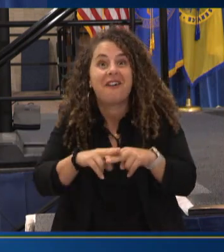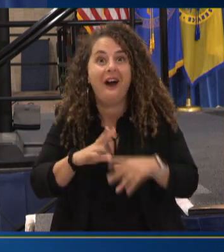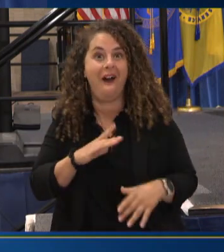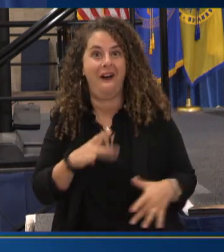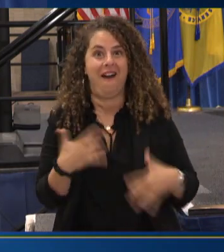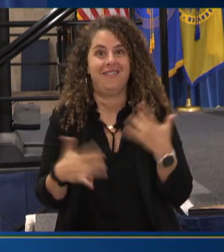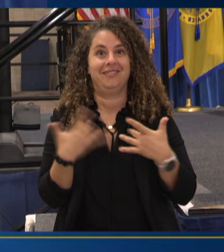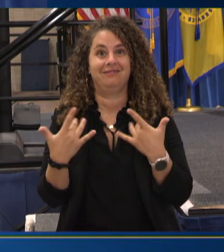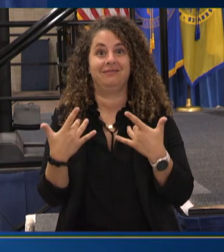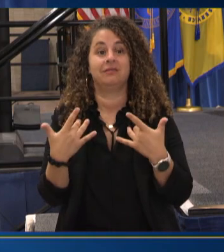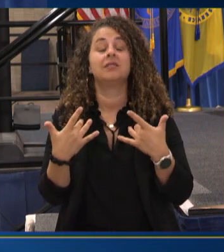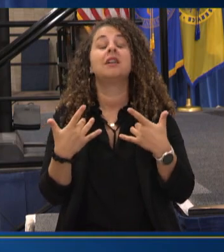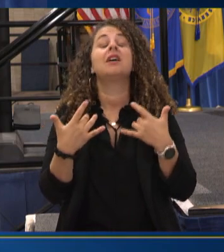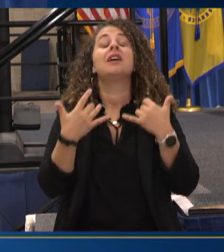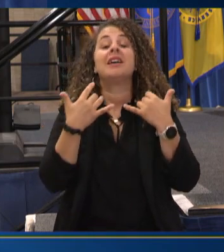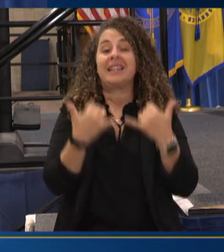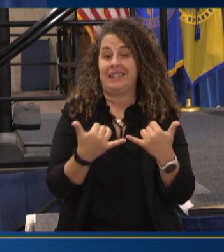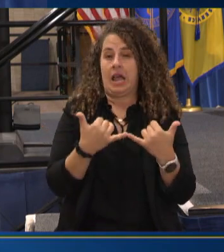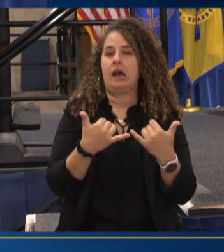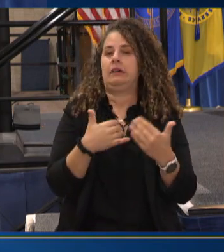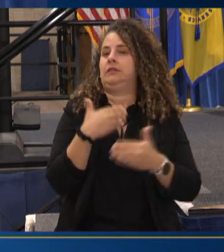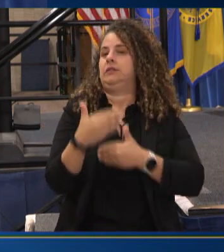But as we get to these spaces where you're